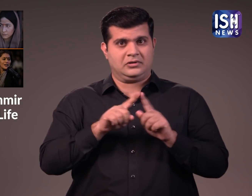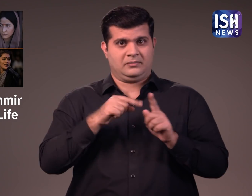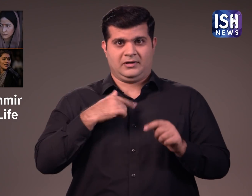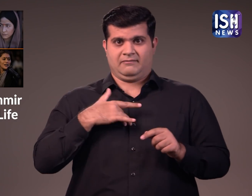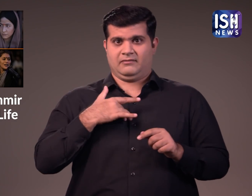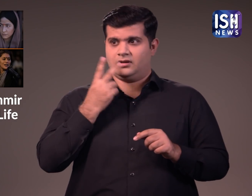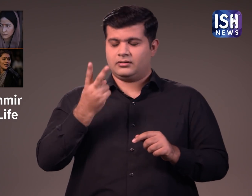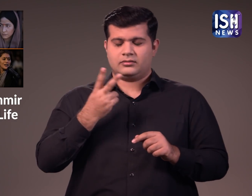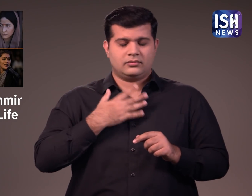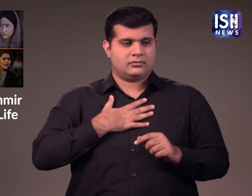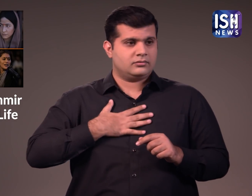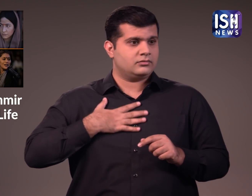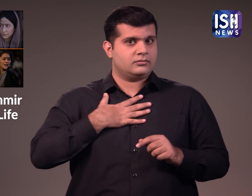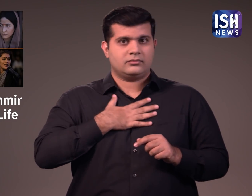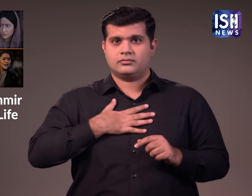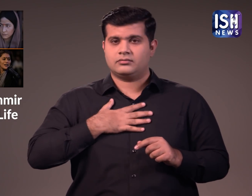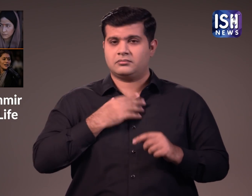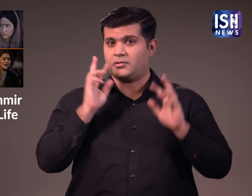I too felt emotional on seeing the movie.